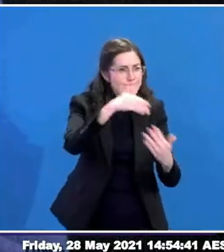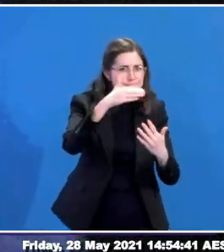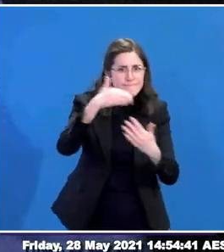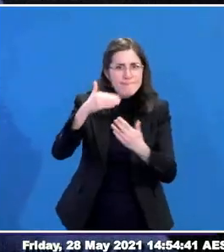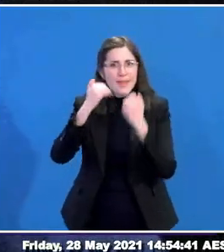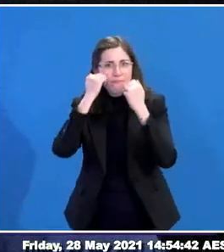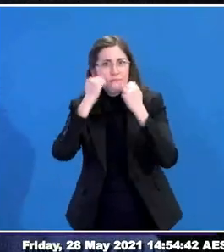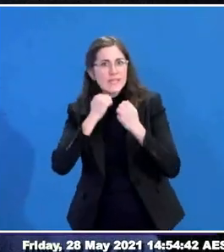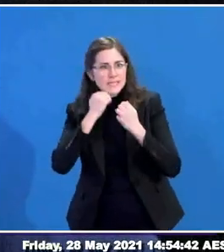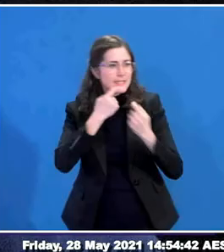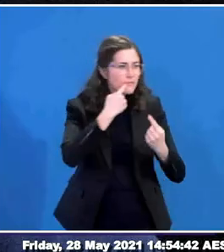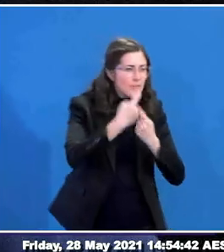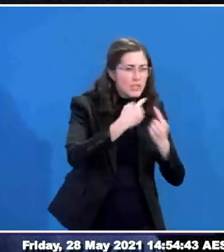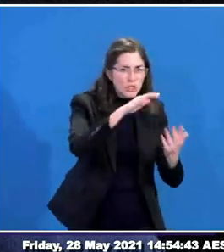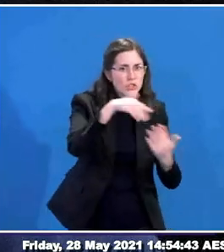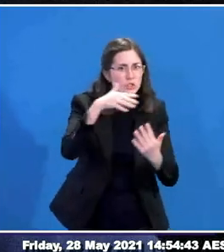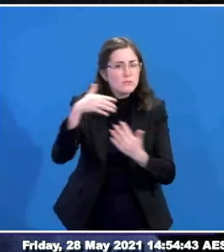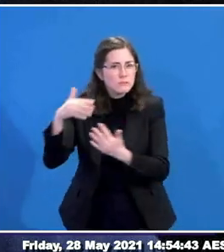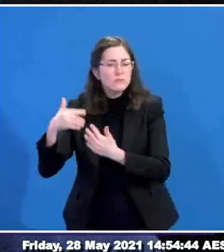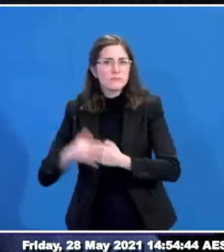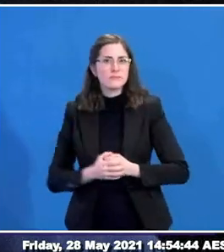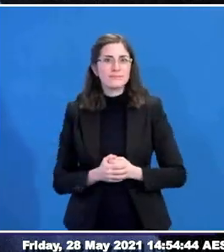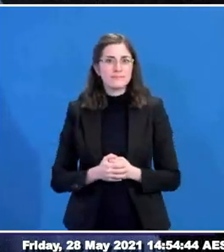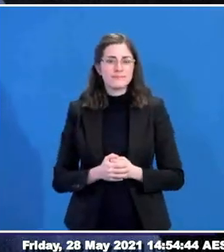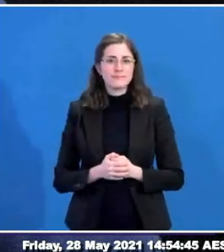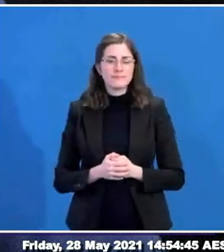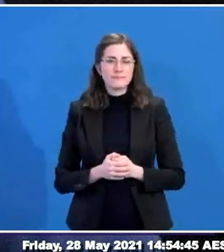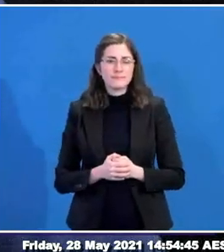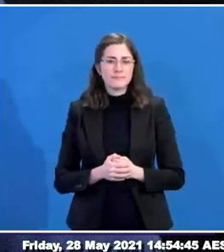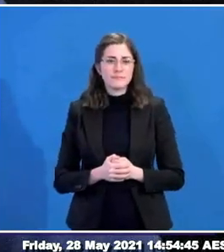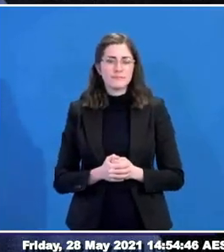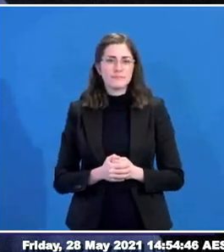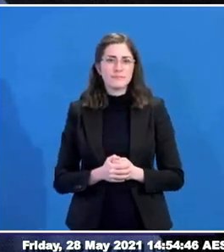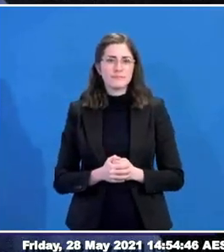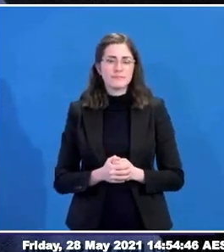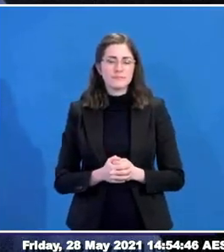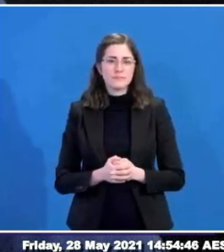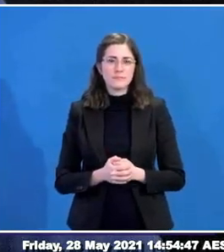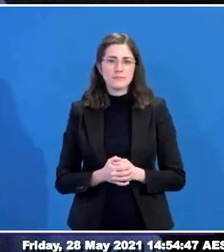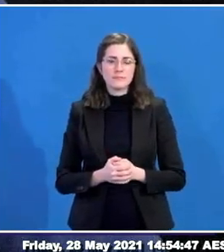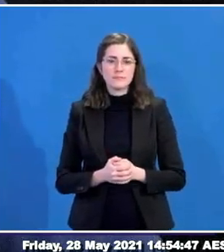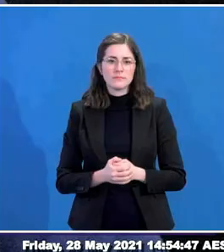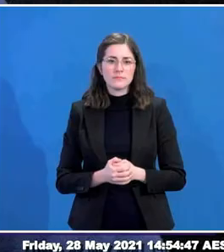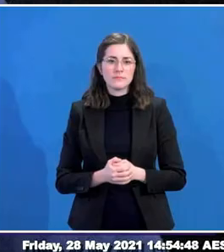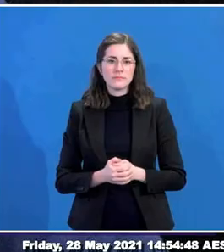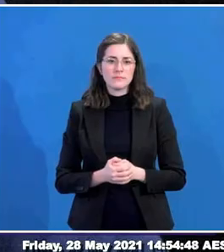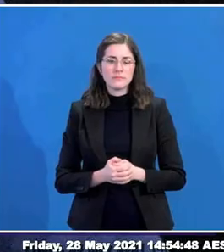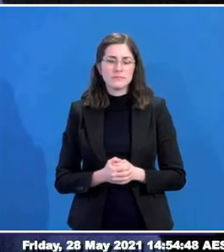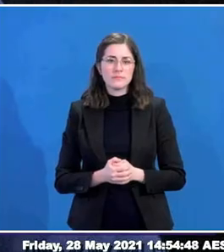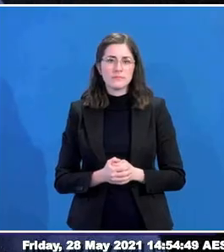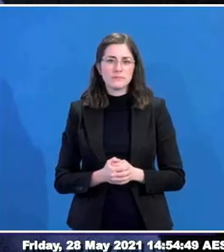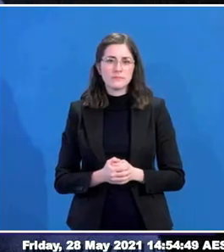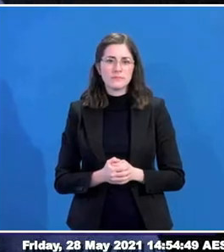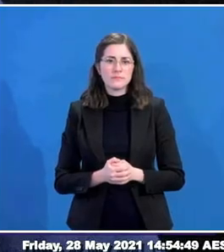quite strong information-gathering powers, and the purpose of seeking an